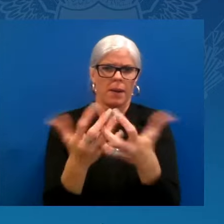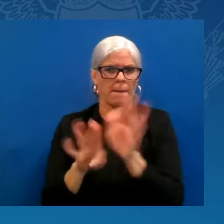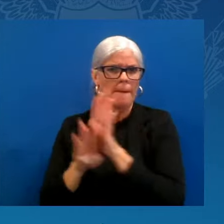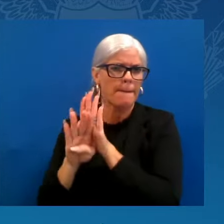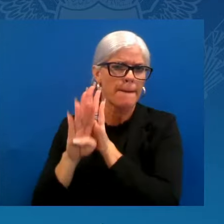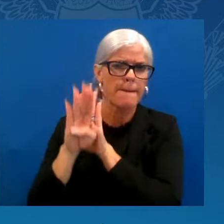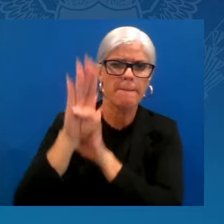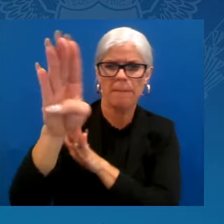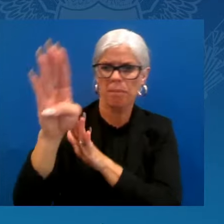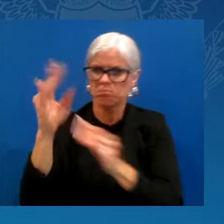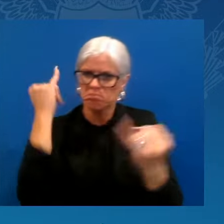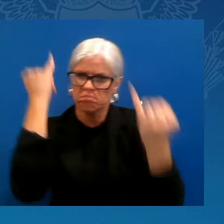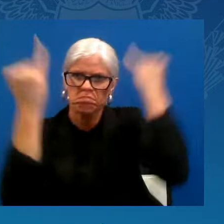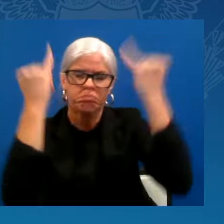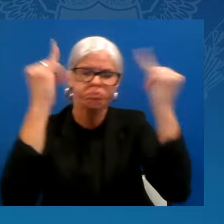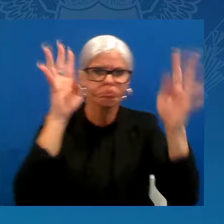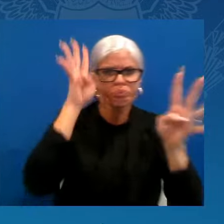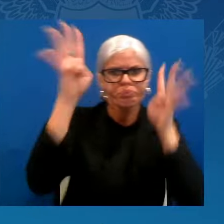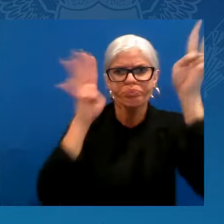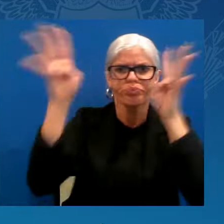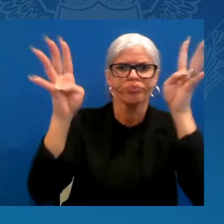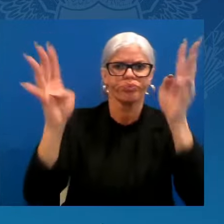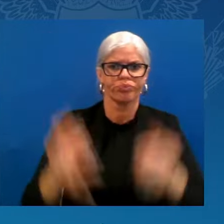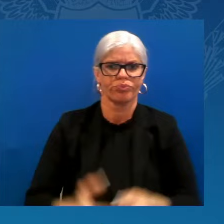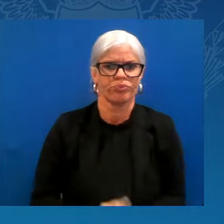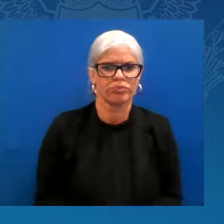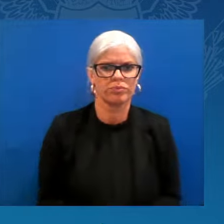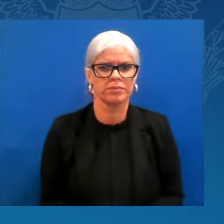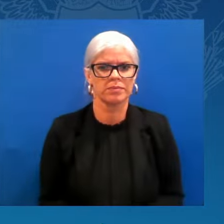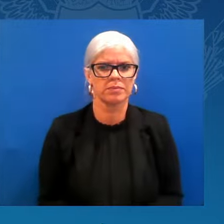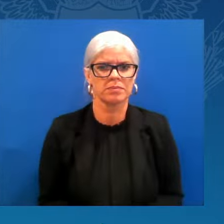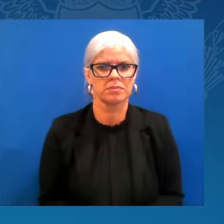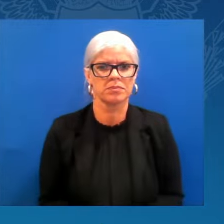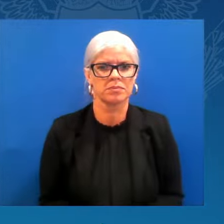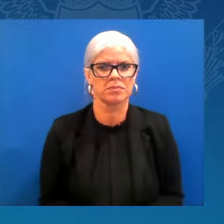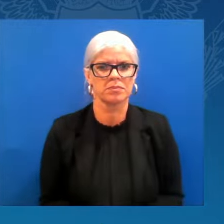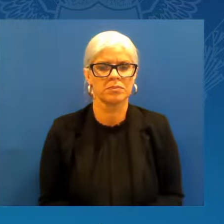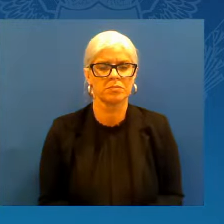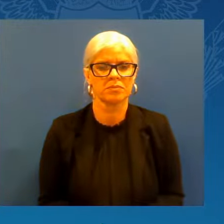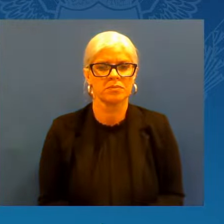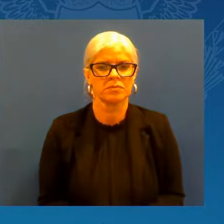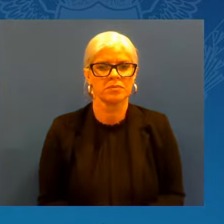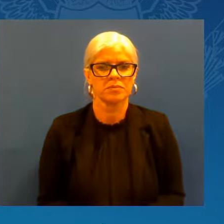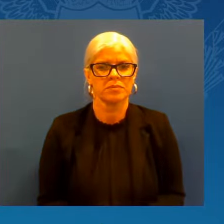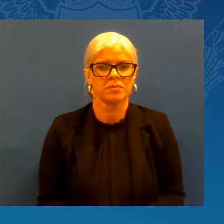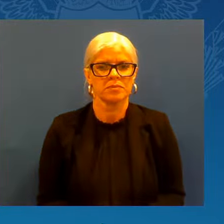So I will conclude by looking toward the future and quoting one of my favorite lines from the Talmud.